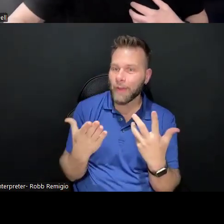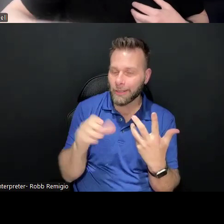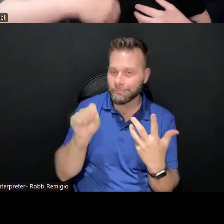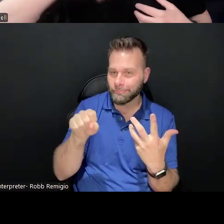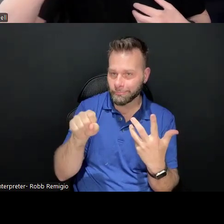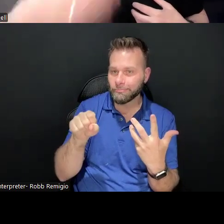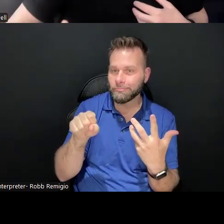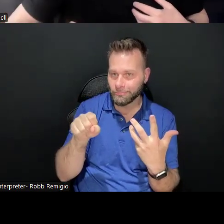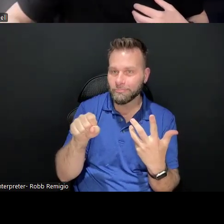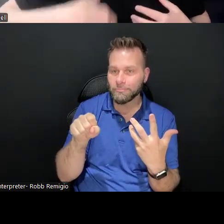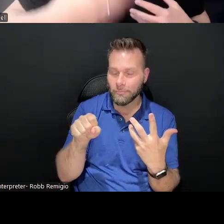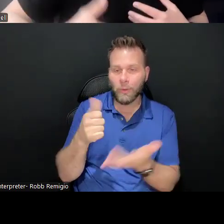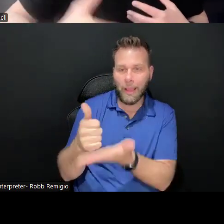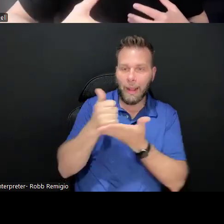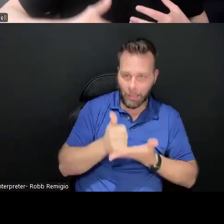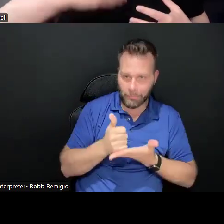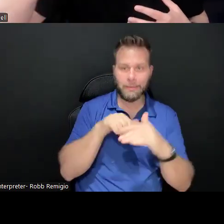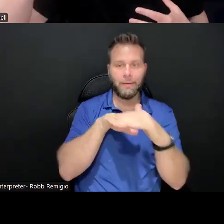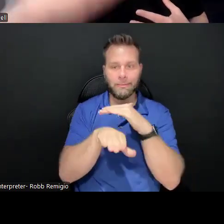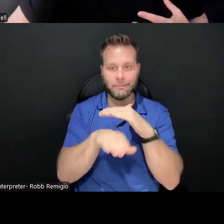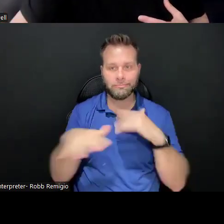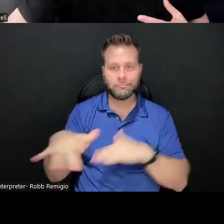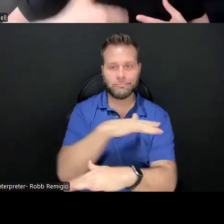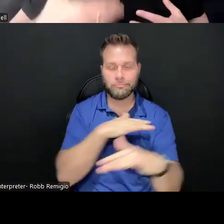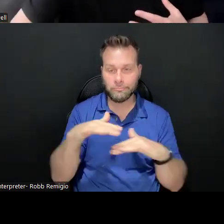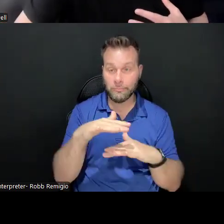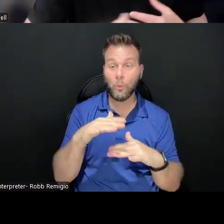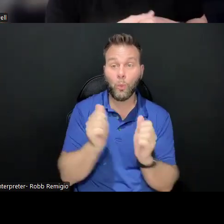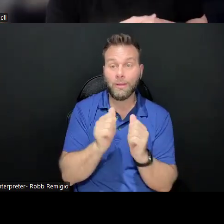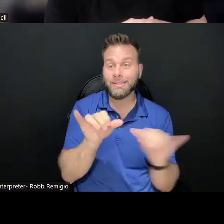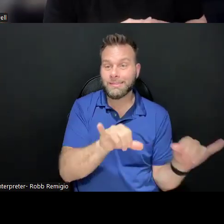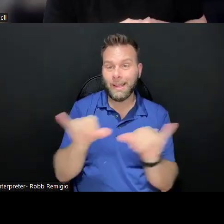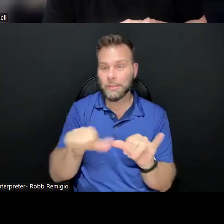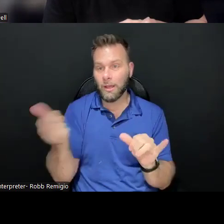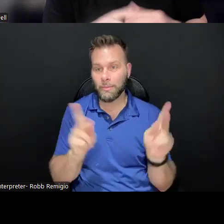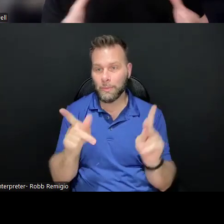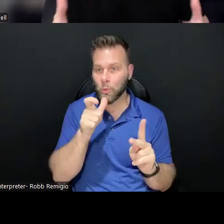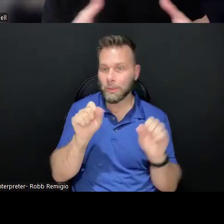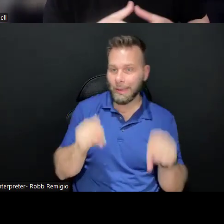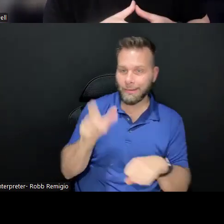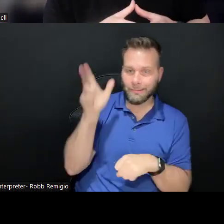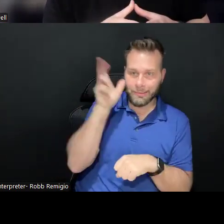provide me with auxiliary services that help me as an implants.